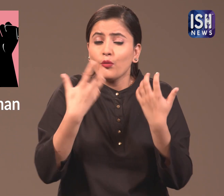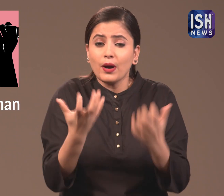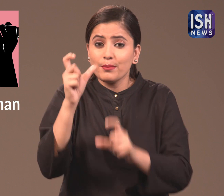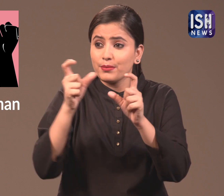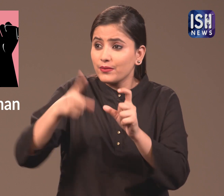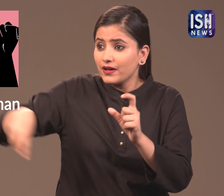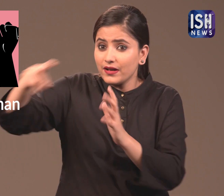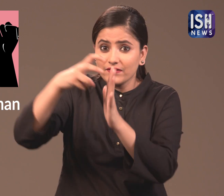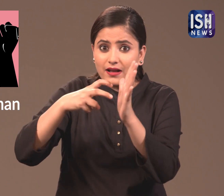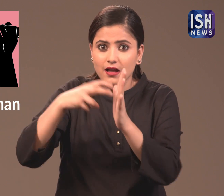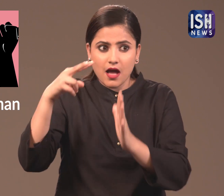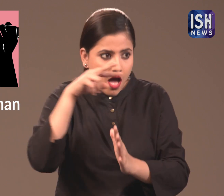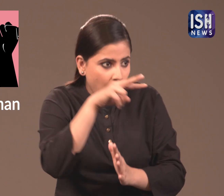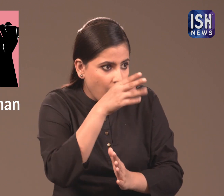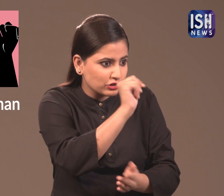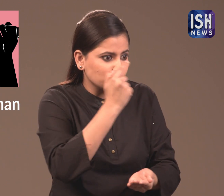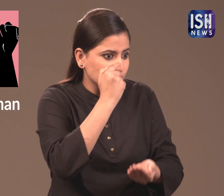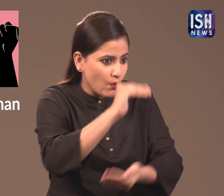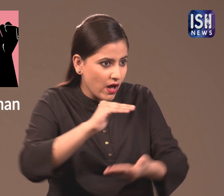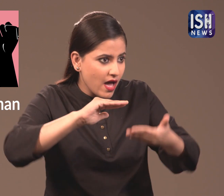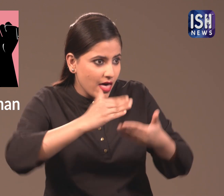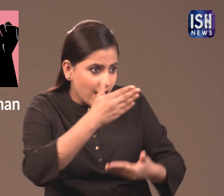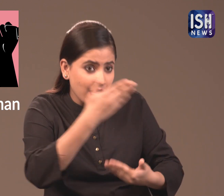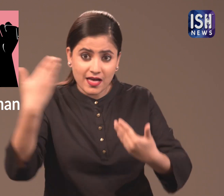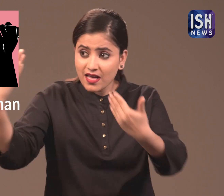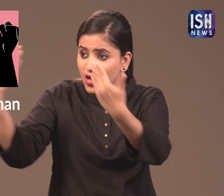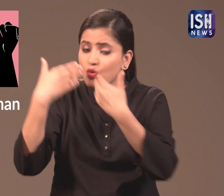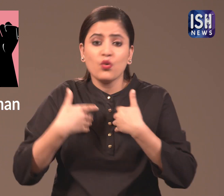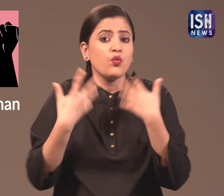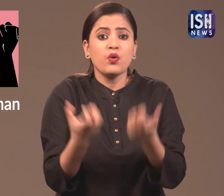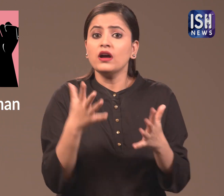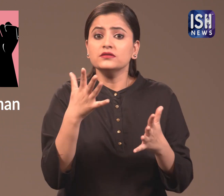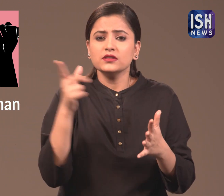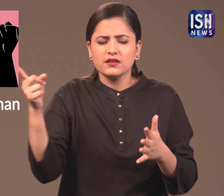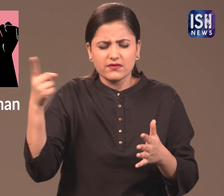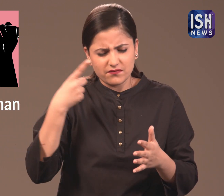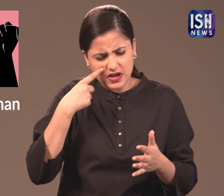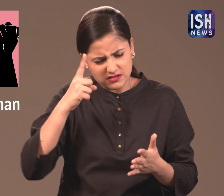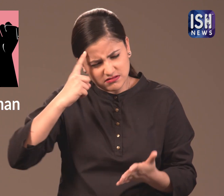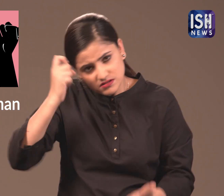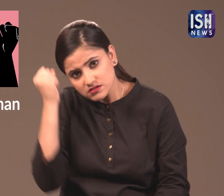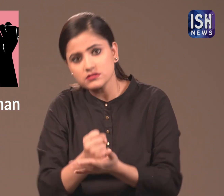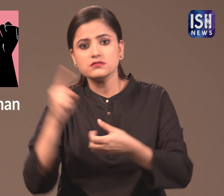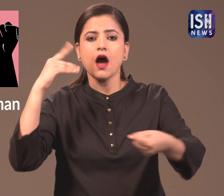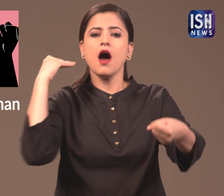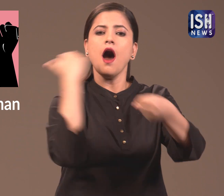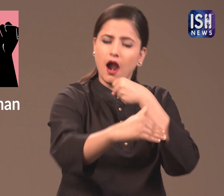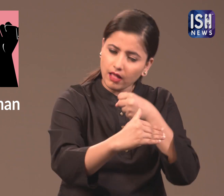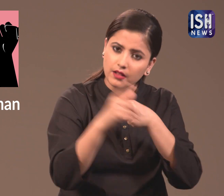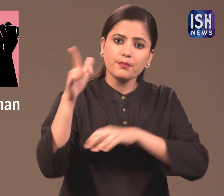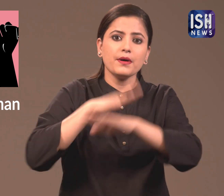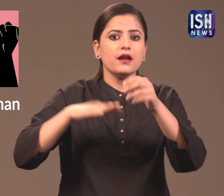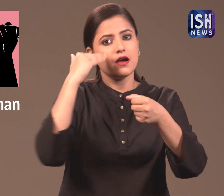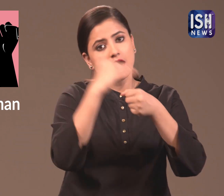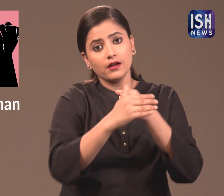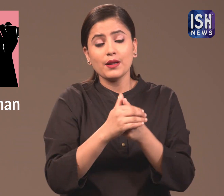He did not want the villagers to humiliate him. So he planned to kill her.